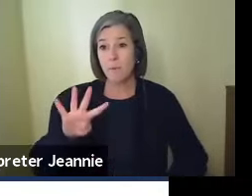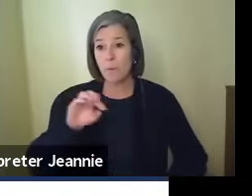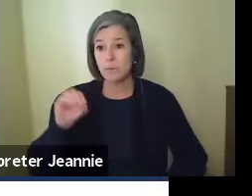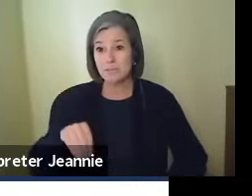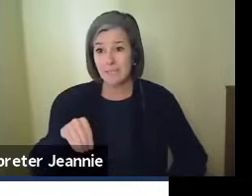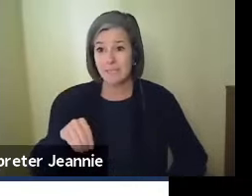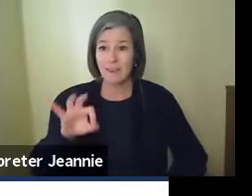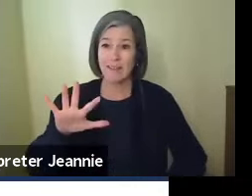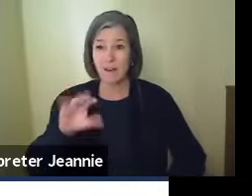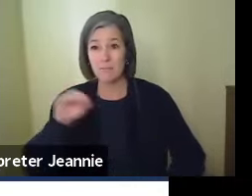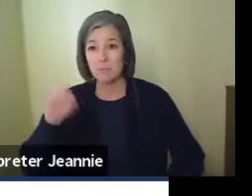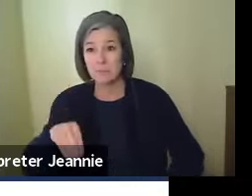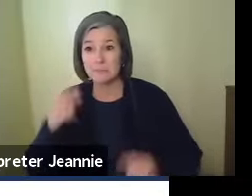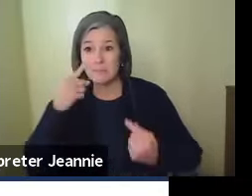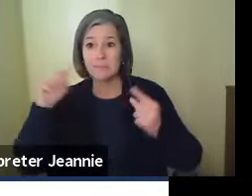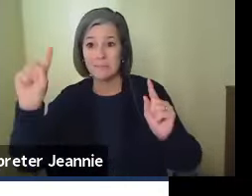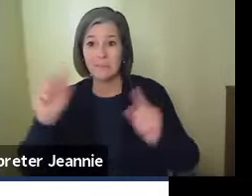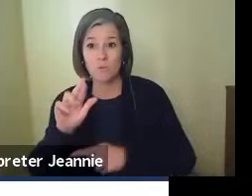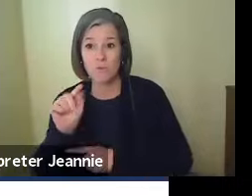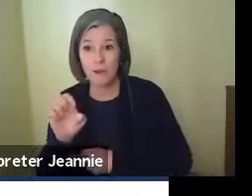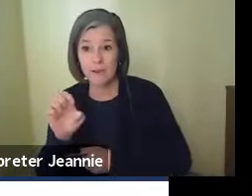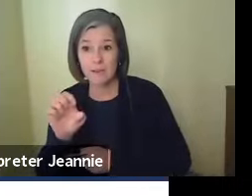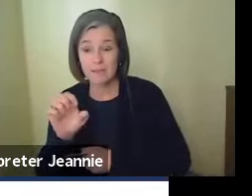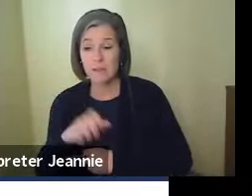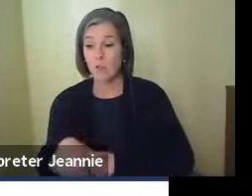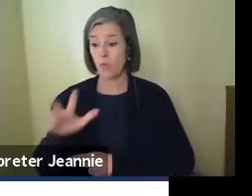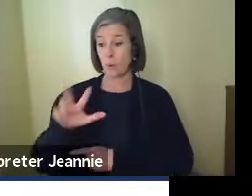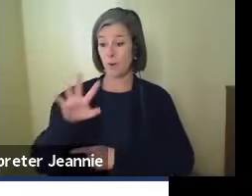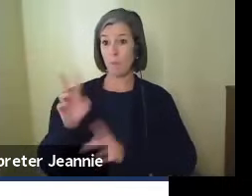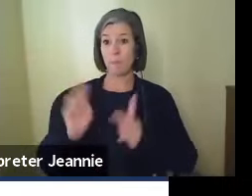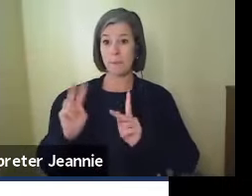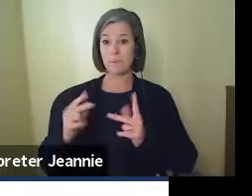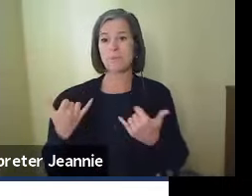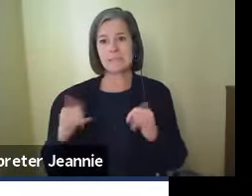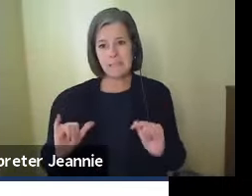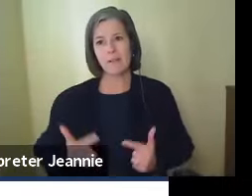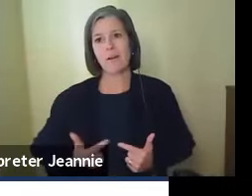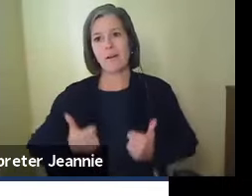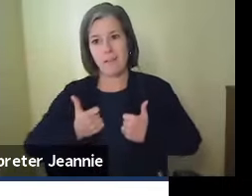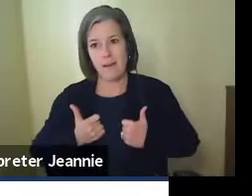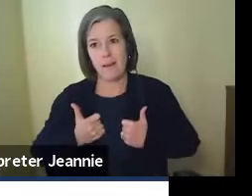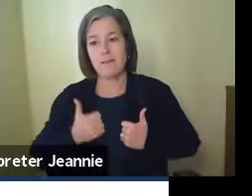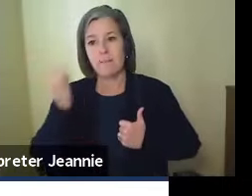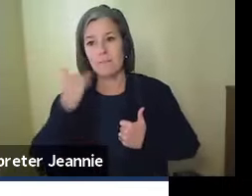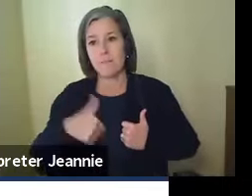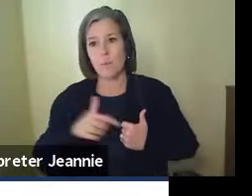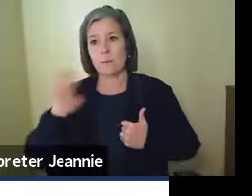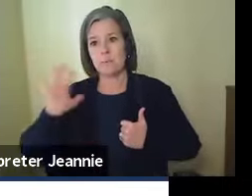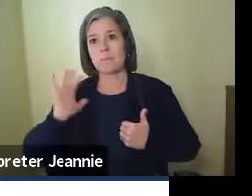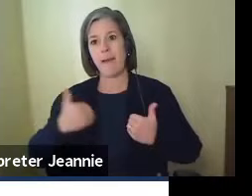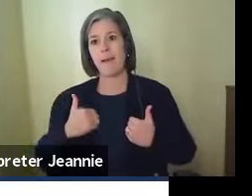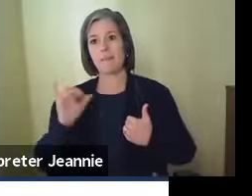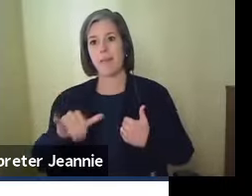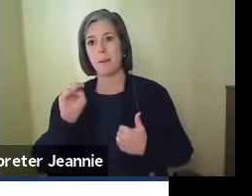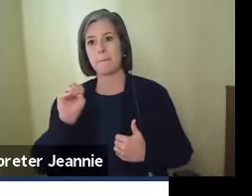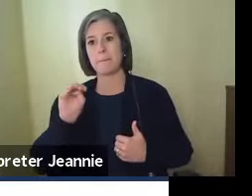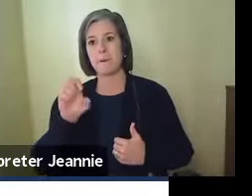would have had 34 people that would still be alive now had we had the Moderna vaccine to help us.